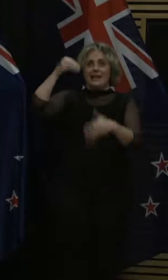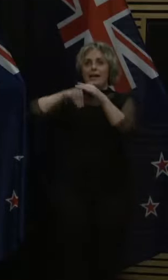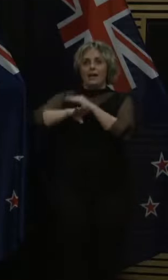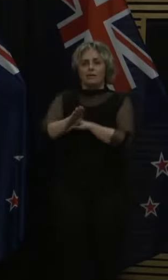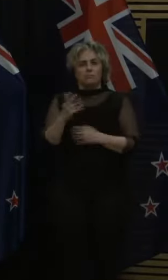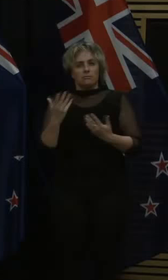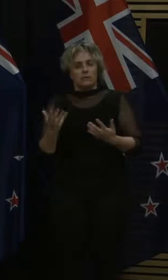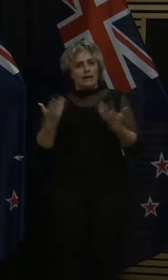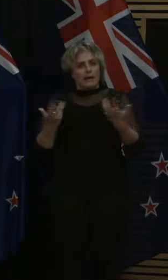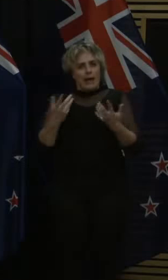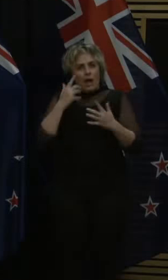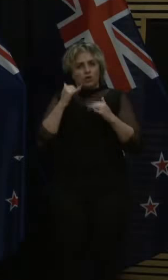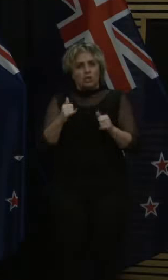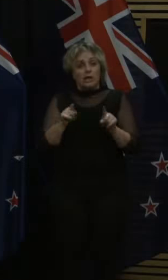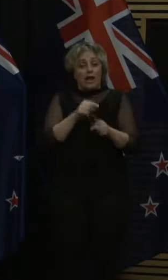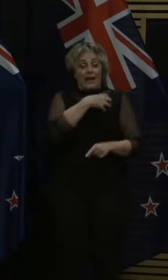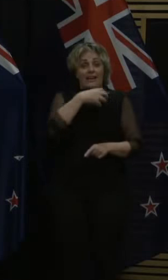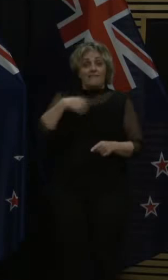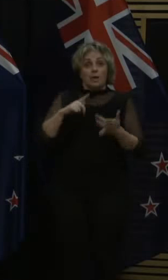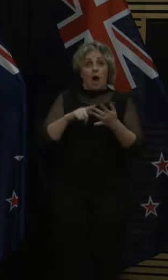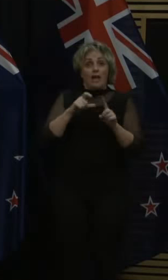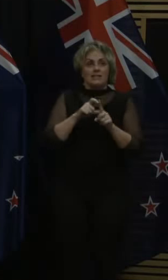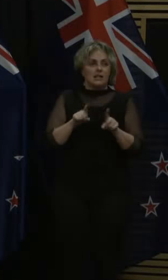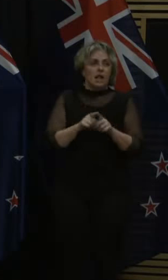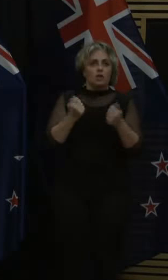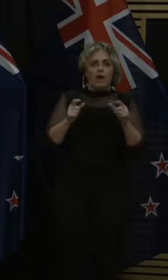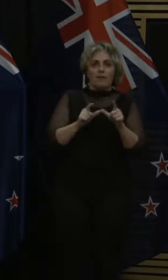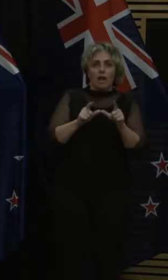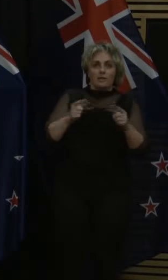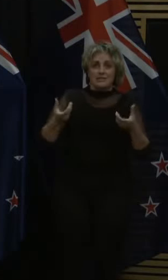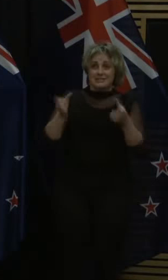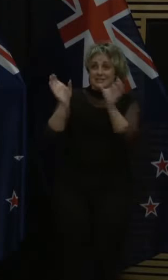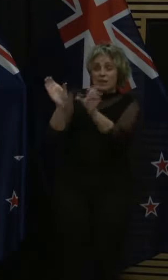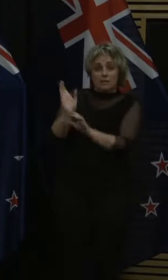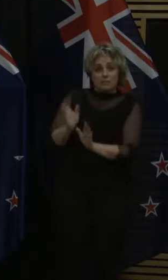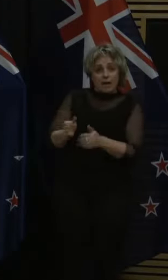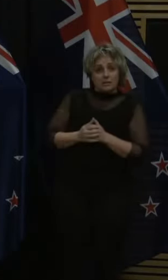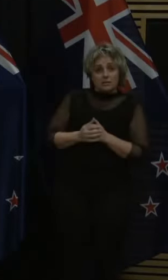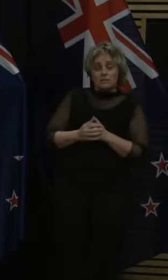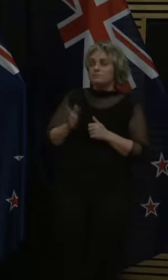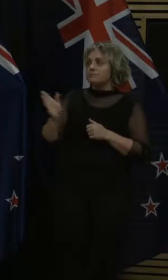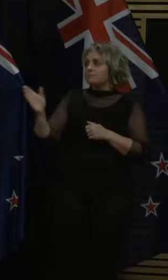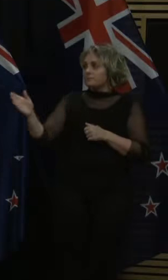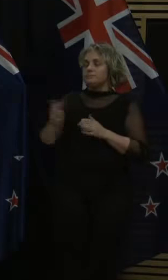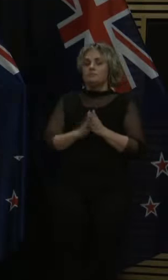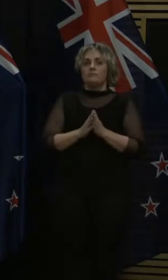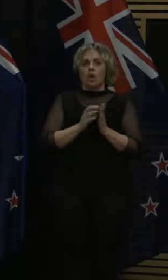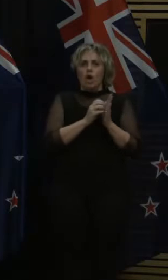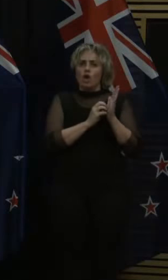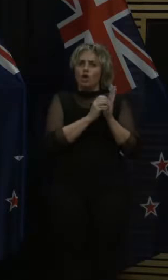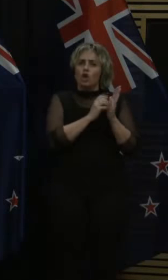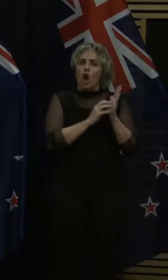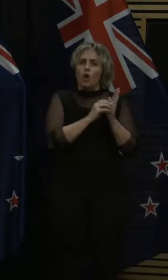certificate and sharing it with someone else and that person who isn't vaccinated then using that certificate.